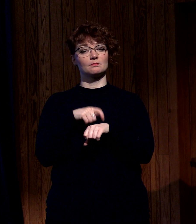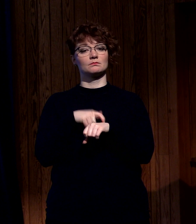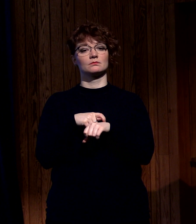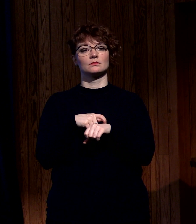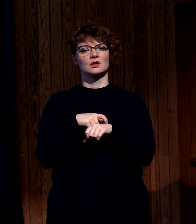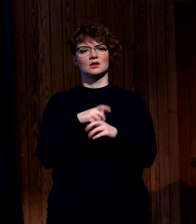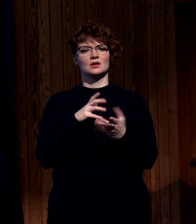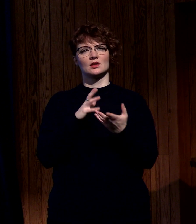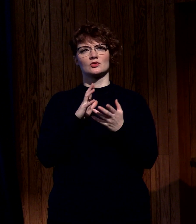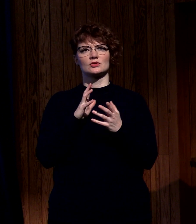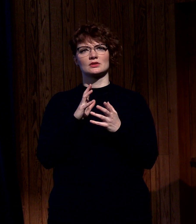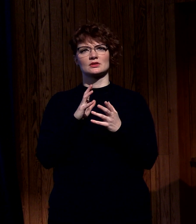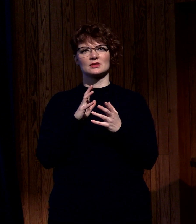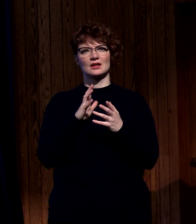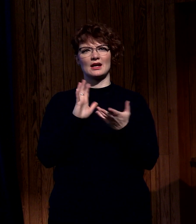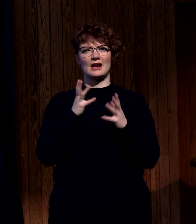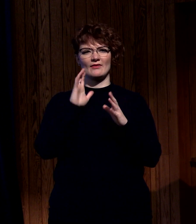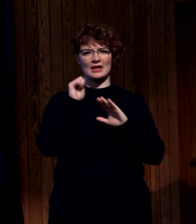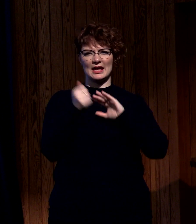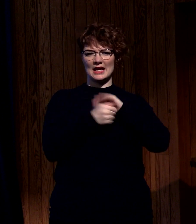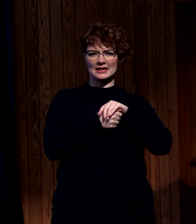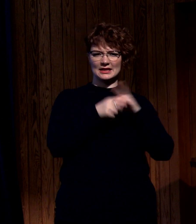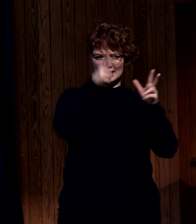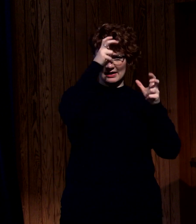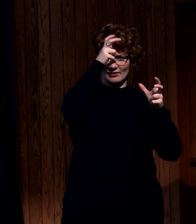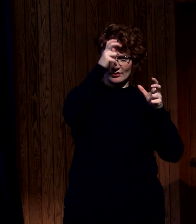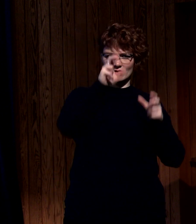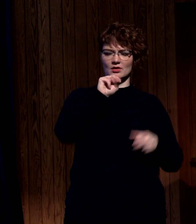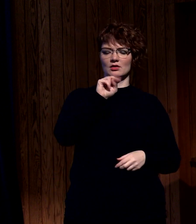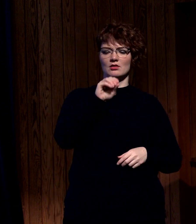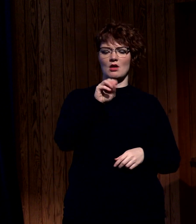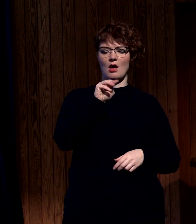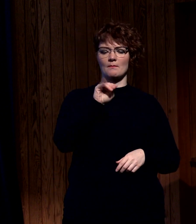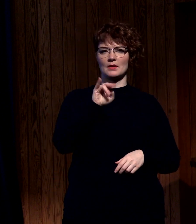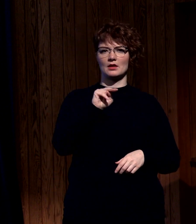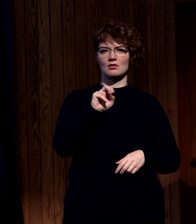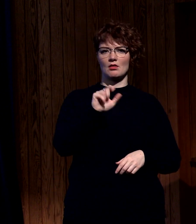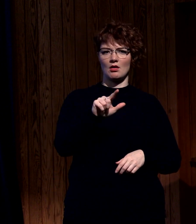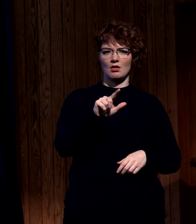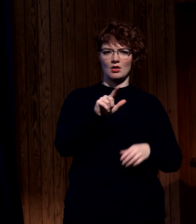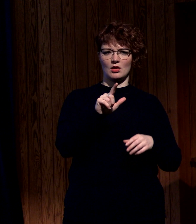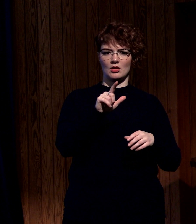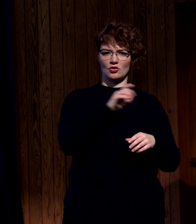concealed evil of nominal Christianity, mainly just